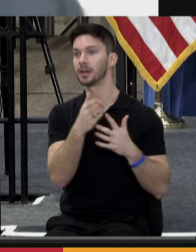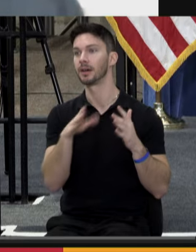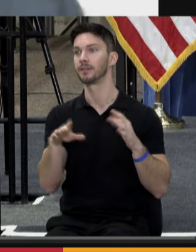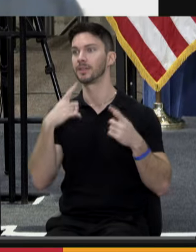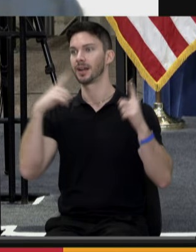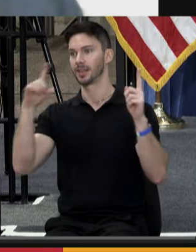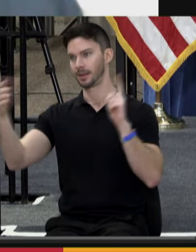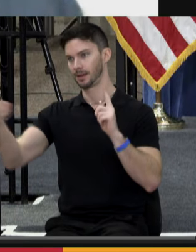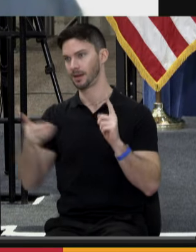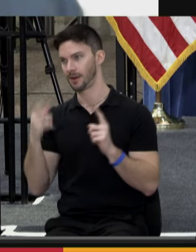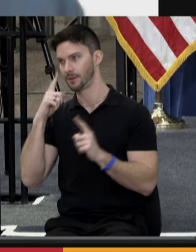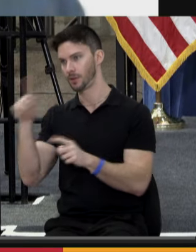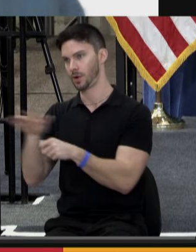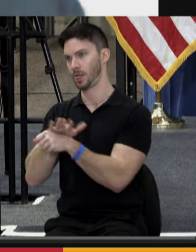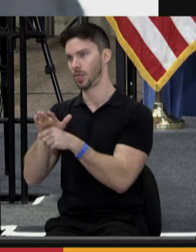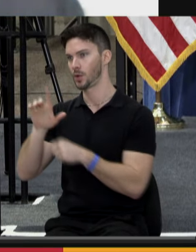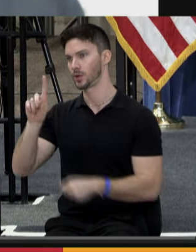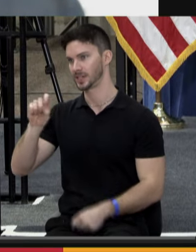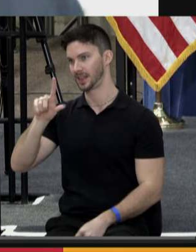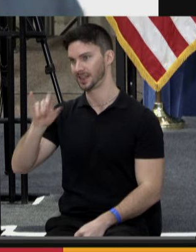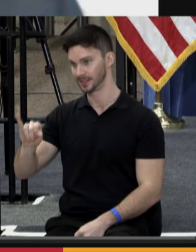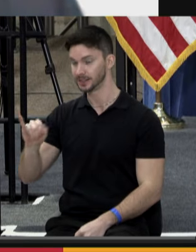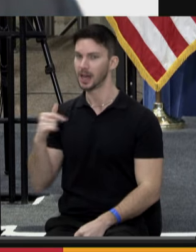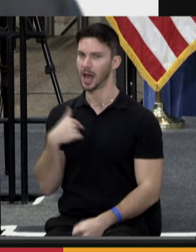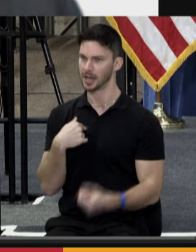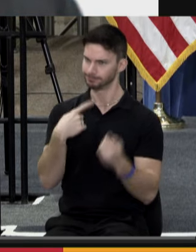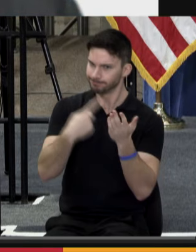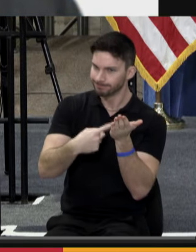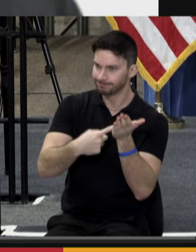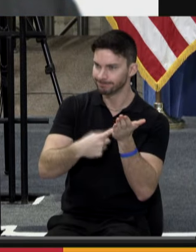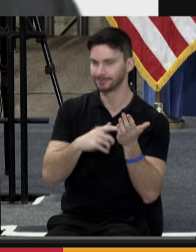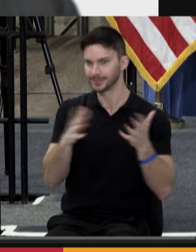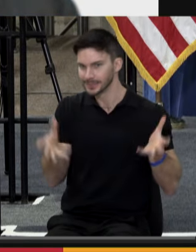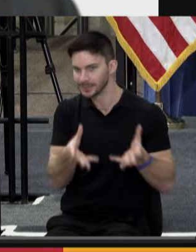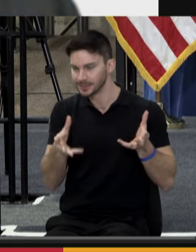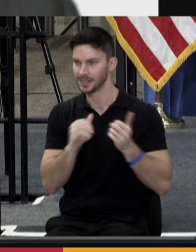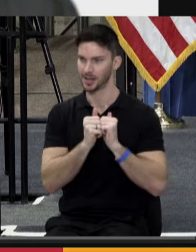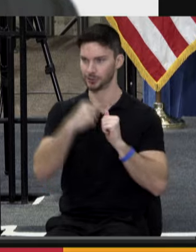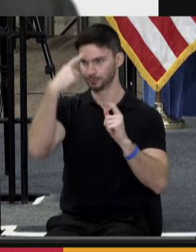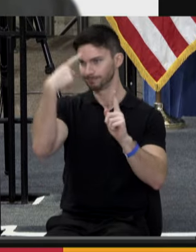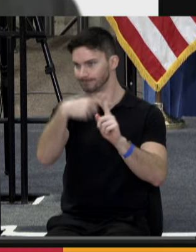positive, moving forward, and that's what I'm trying to bring to everyone I support.